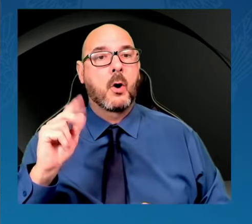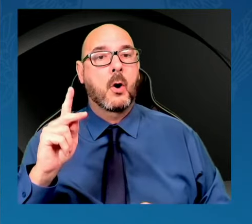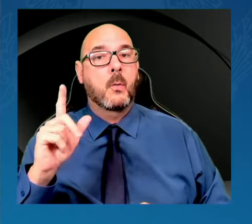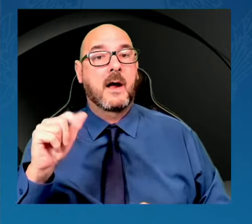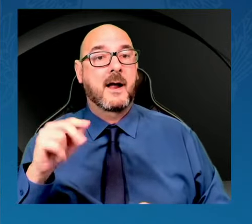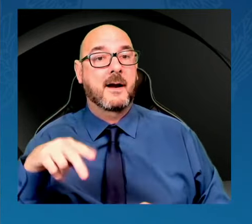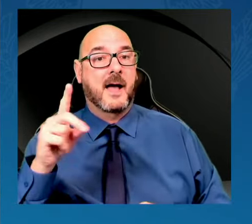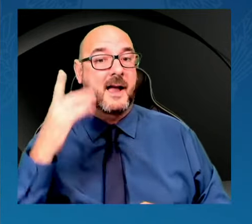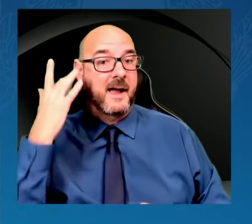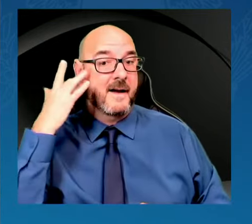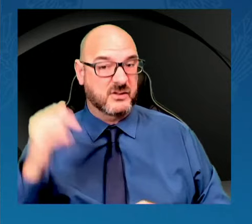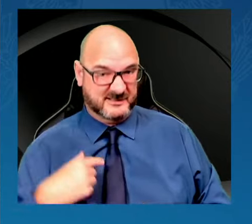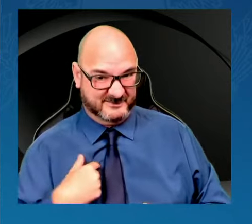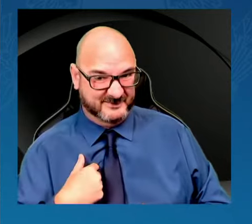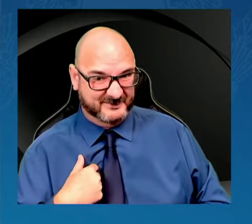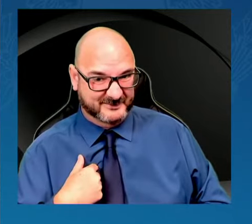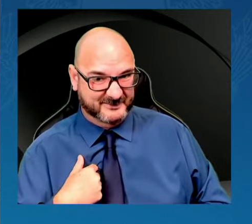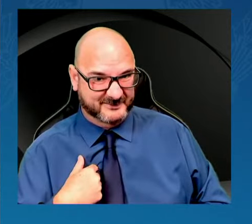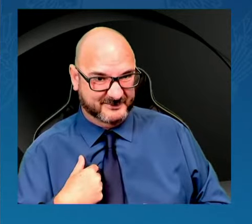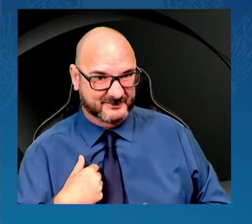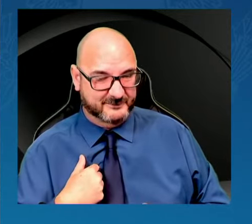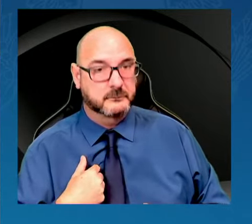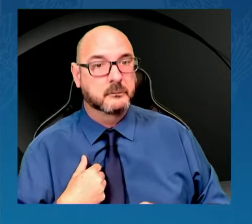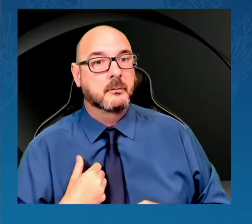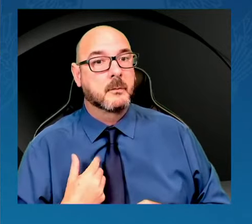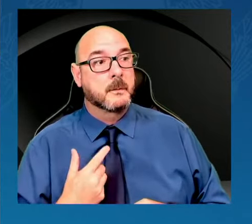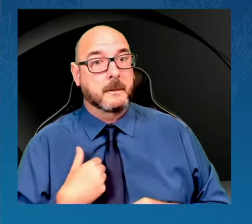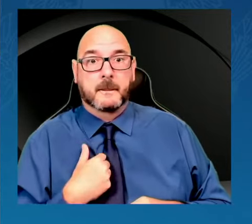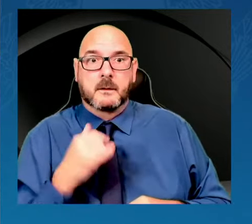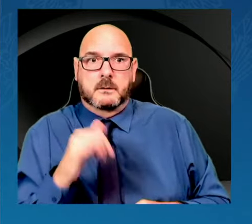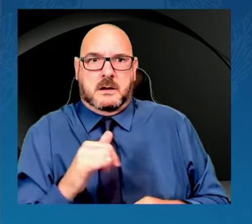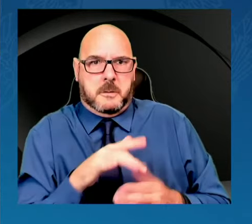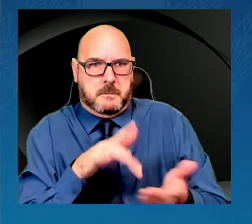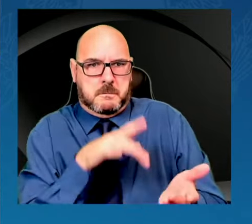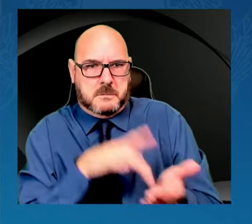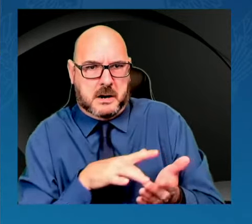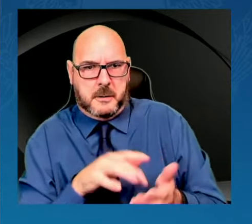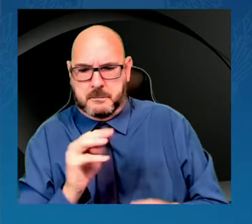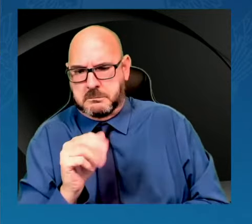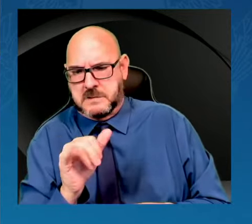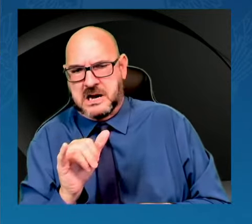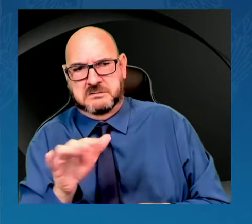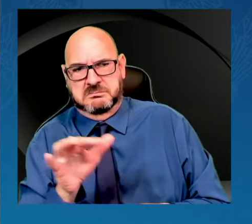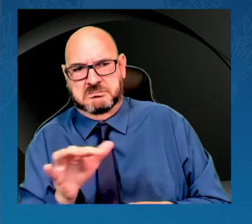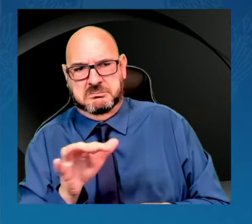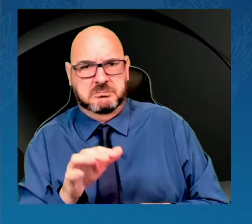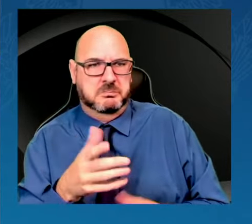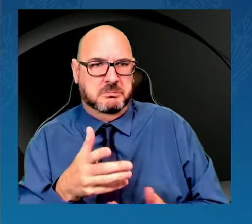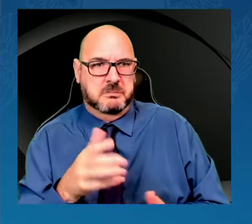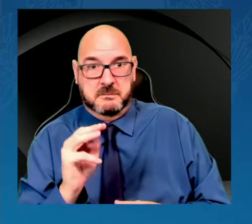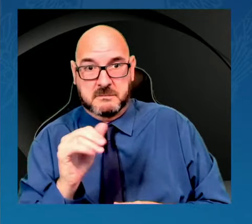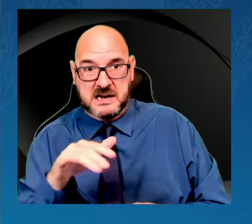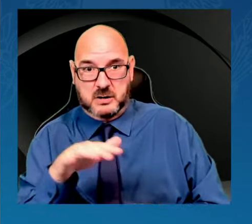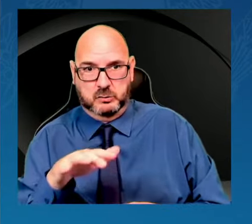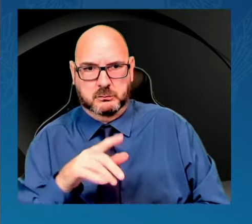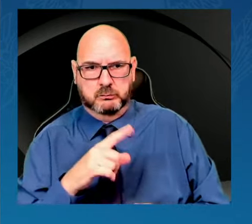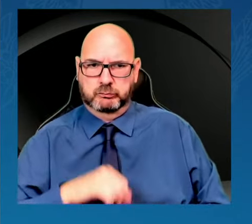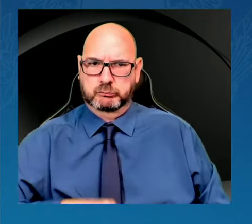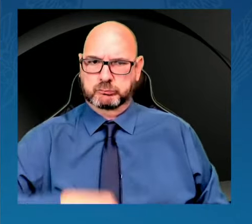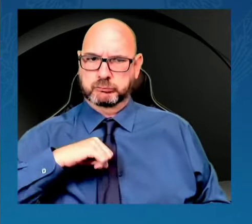which is in the heart of the Bay Area in California. And the Bay Area takes great pride in being one of the birthplaces of the environmental movement.